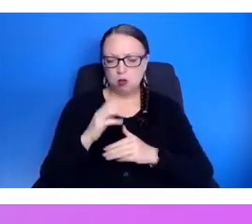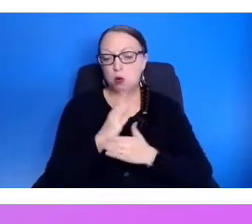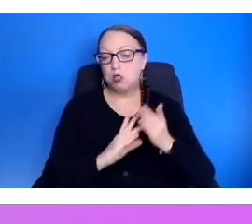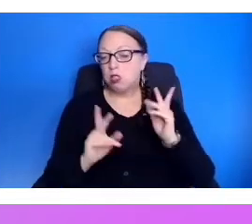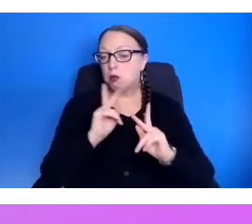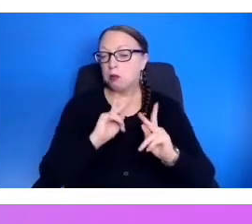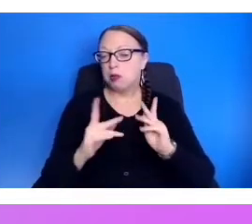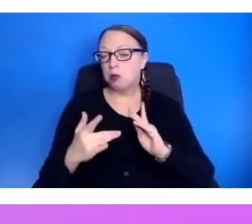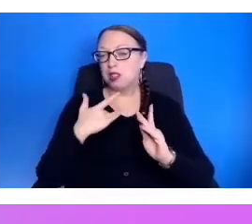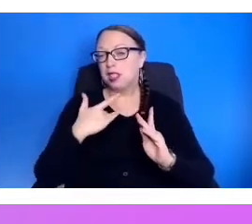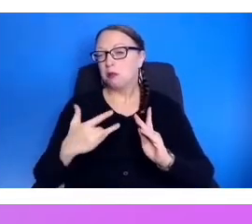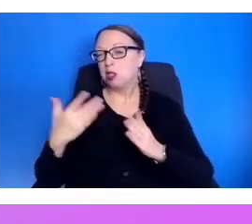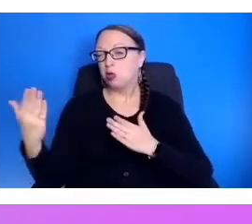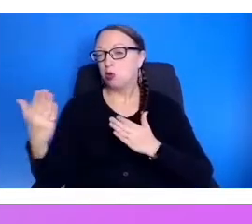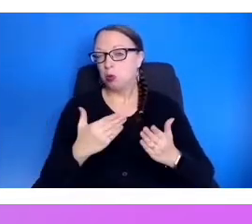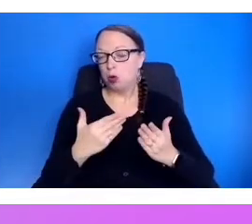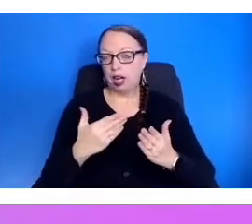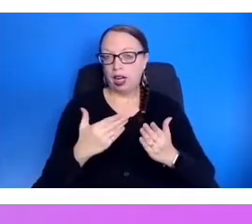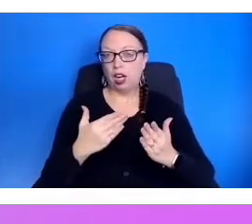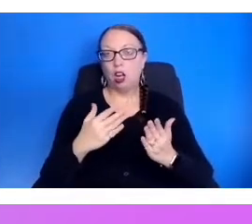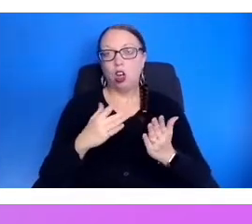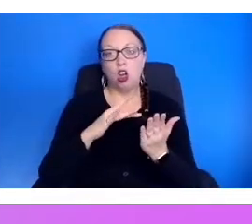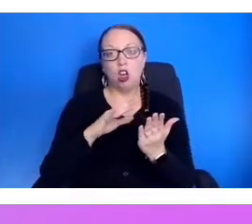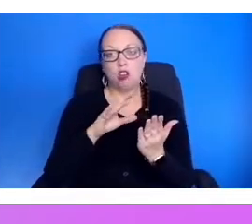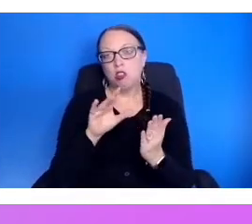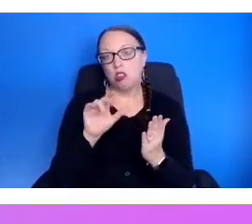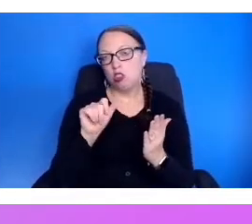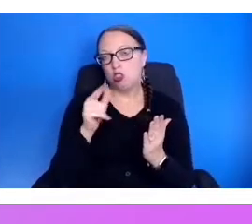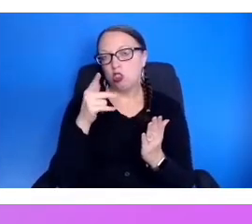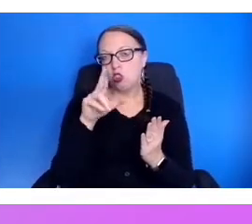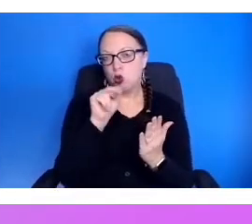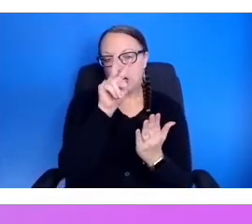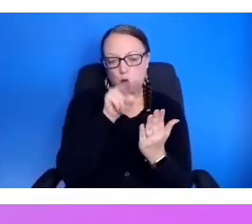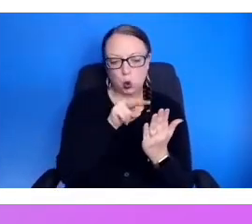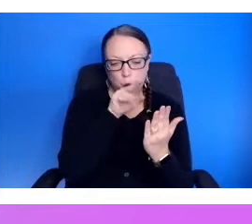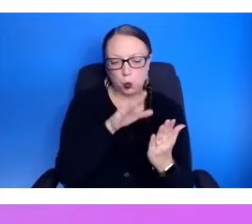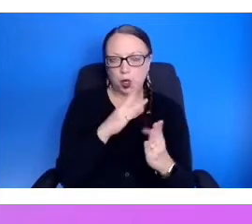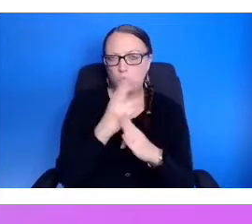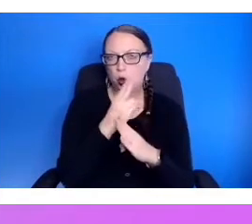to bring in screen reader users, right? Because so much of web content accessibility guidelines and accessibility